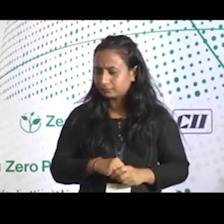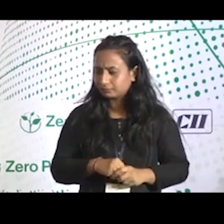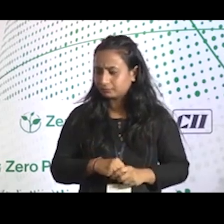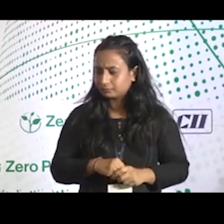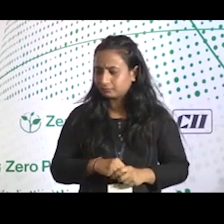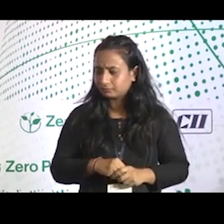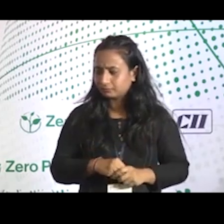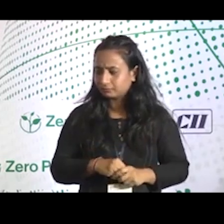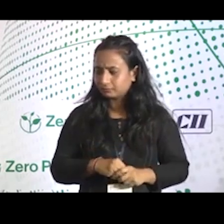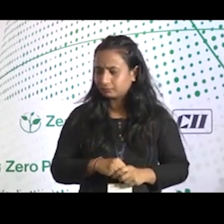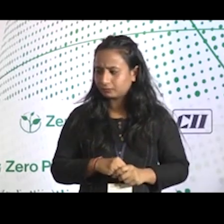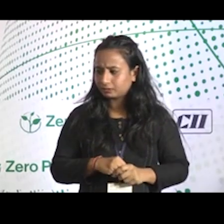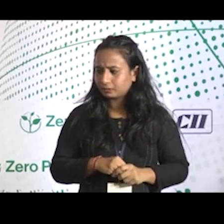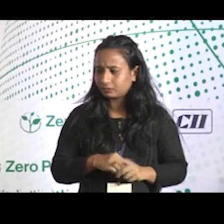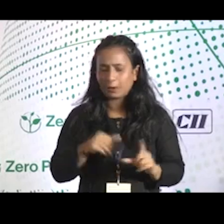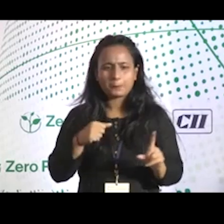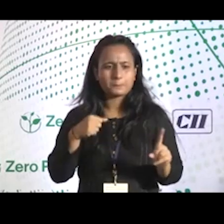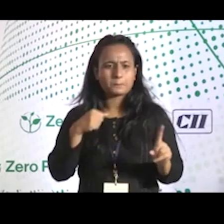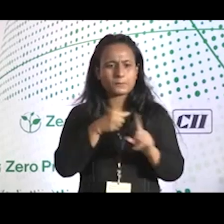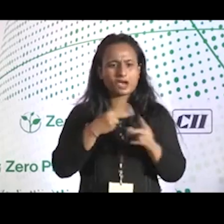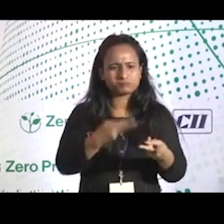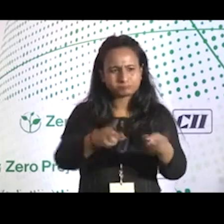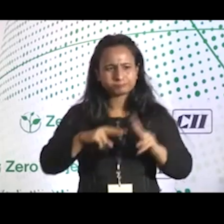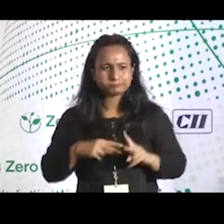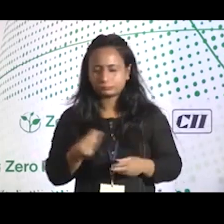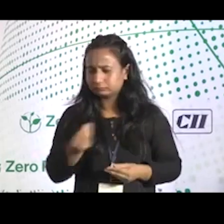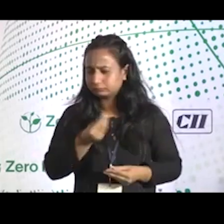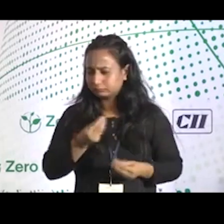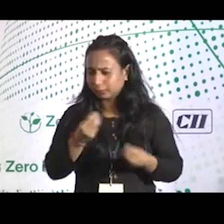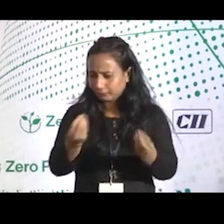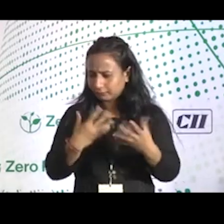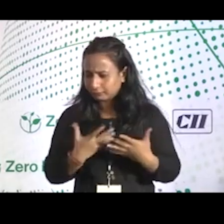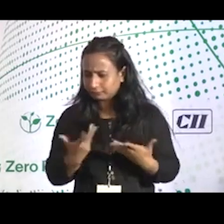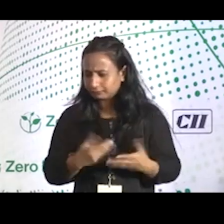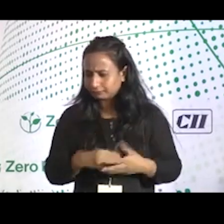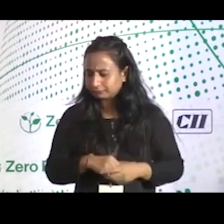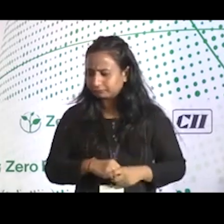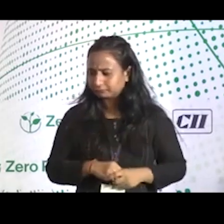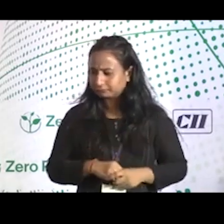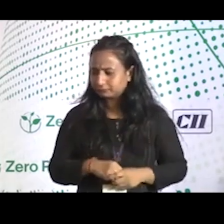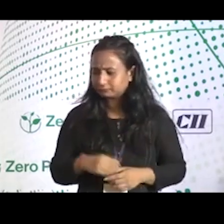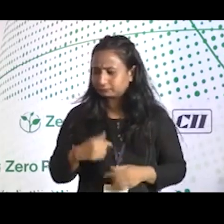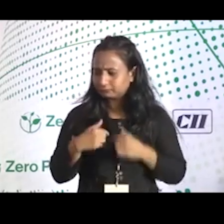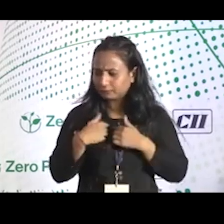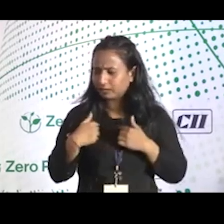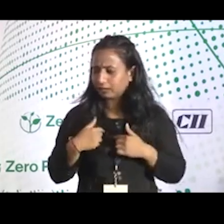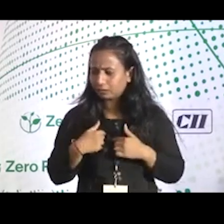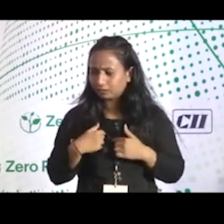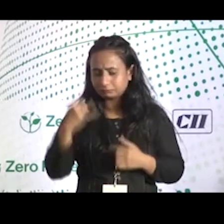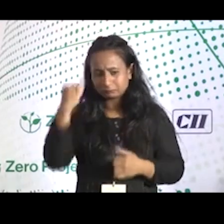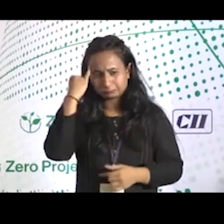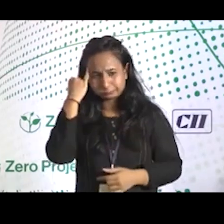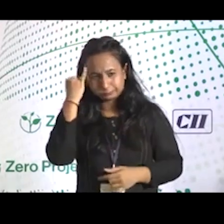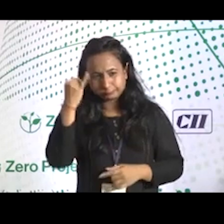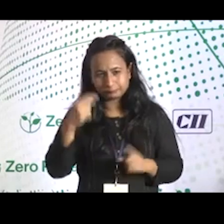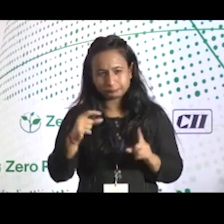And, you know, a lot of that is at the heart, you know, your design for initiatives as well.